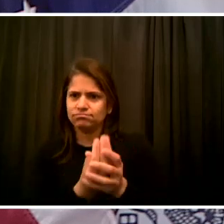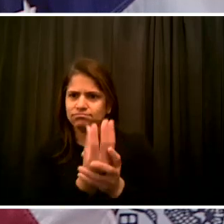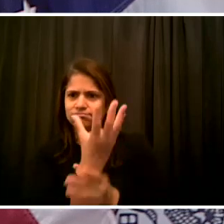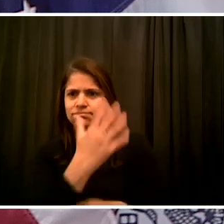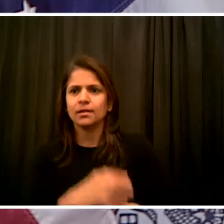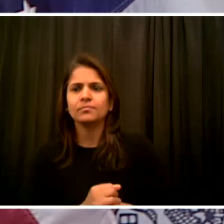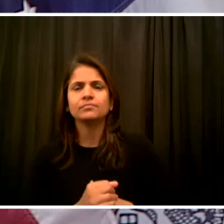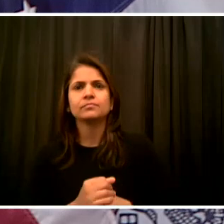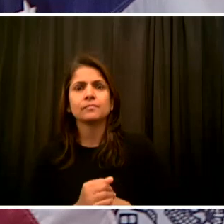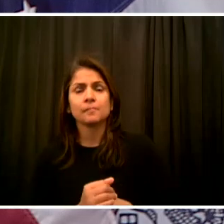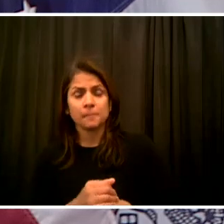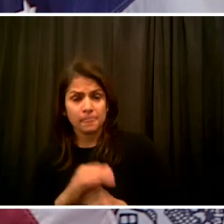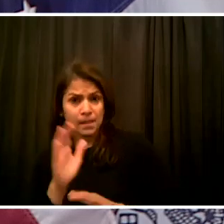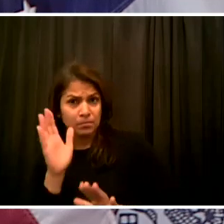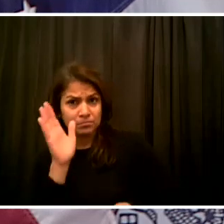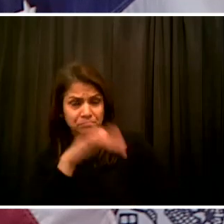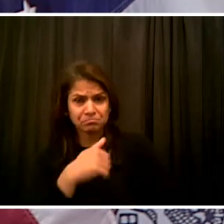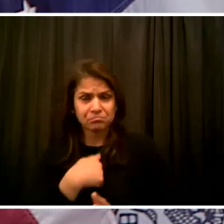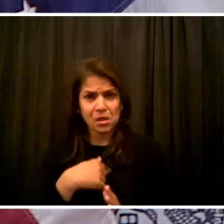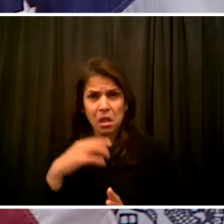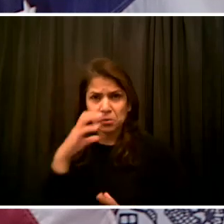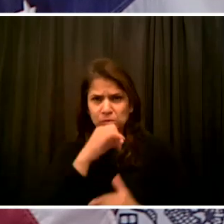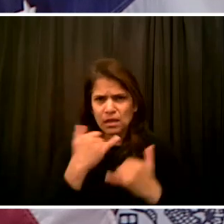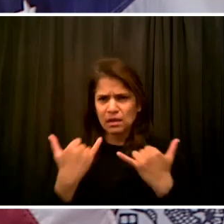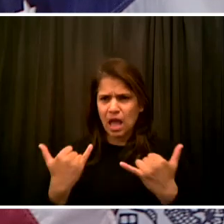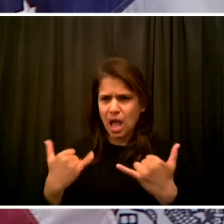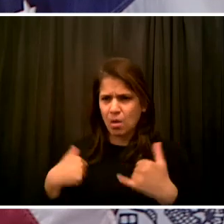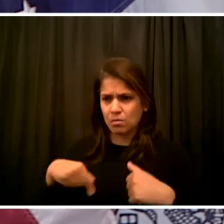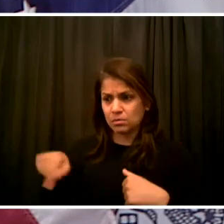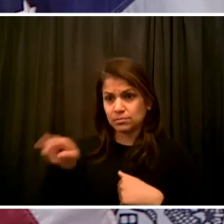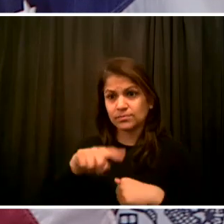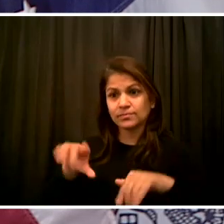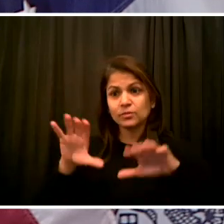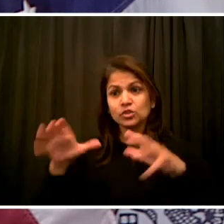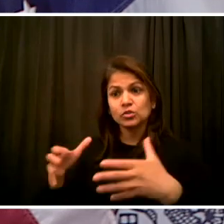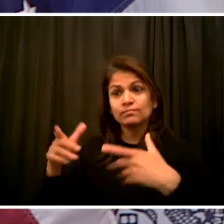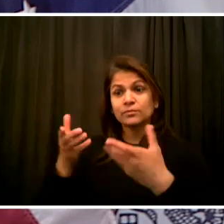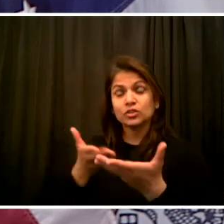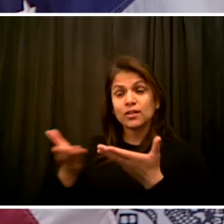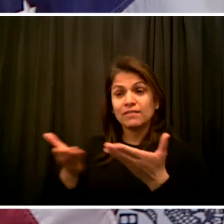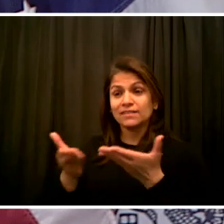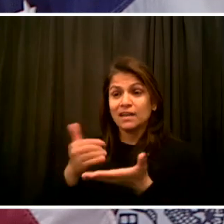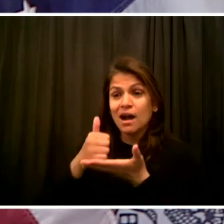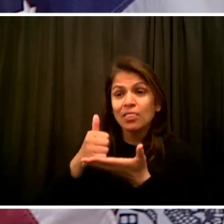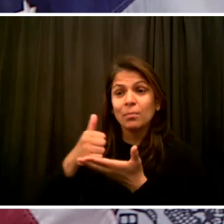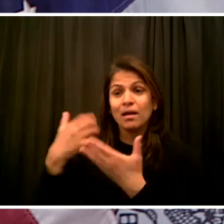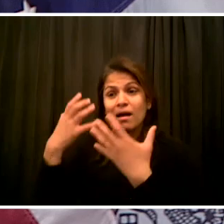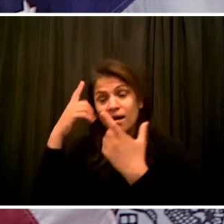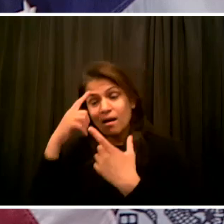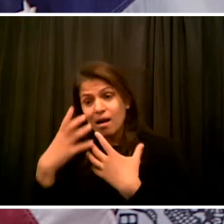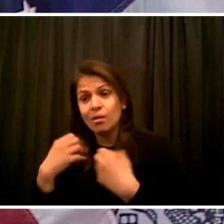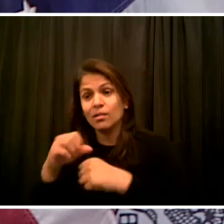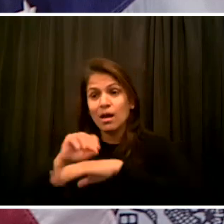BEEN SUSPENDED DURING -- SINCE IT'S NEO-N-OONE, NDA IT DOESN'T